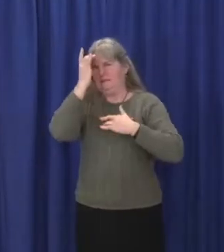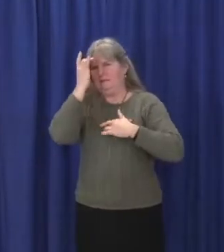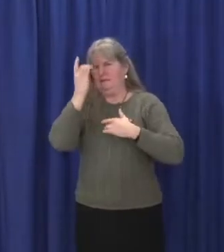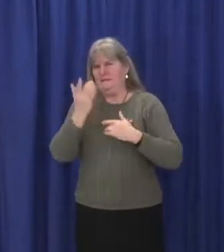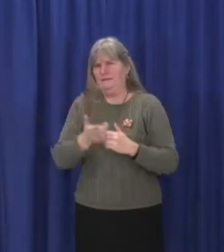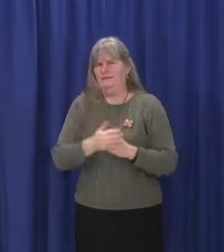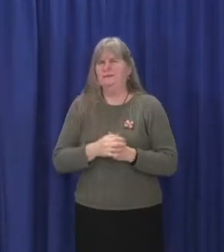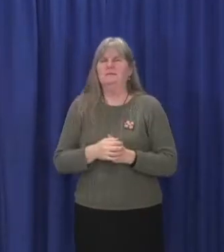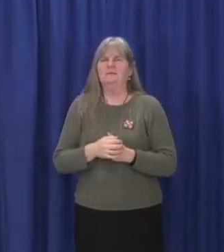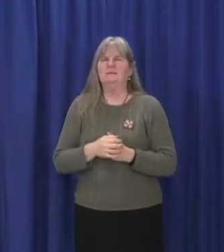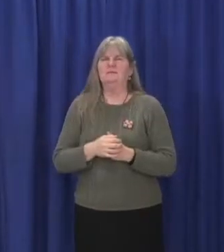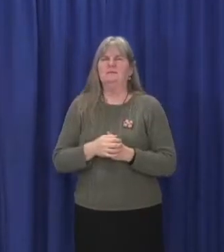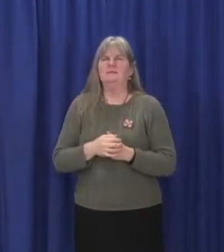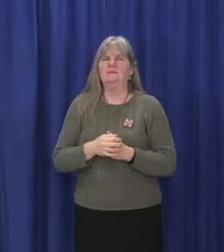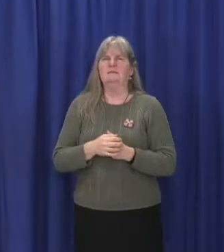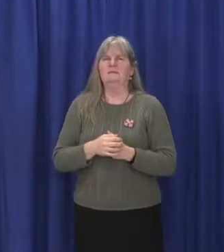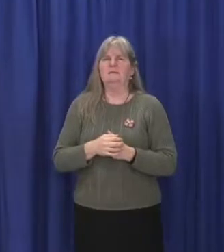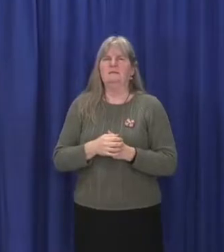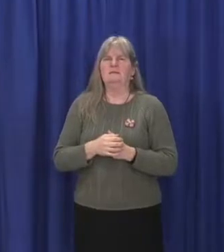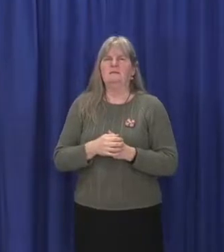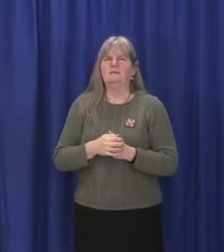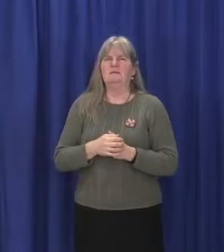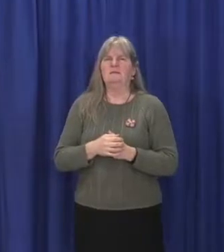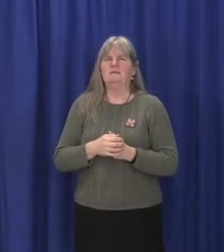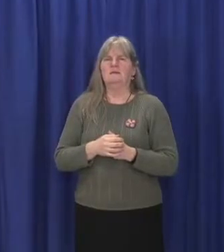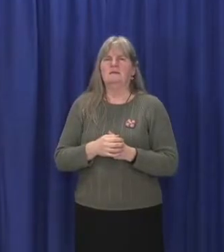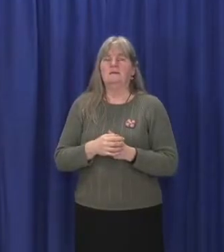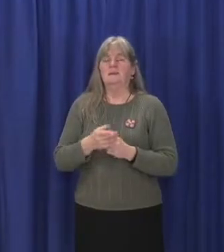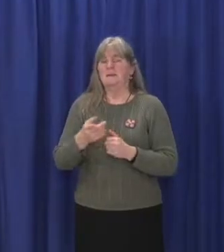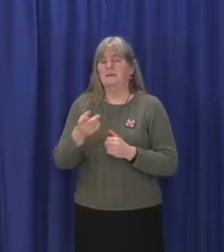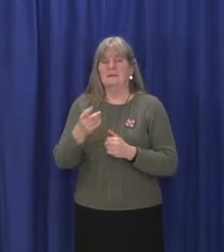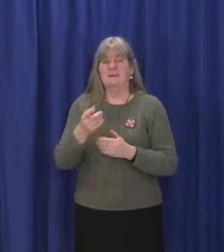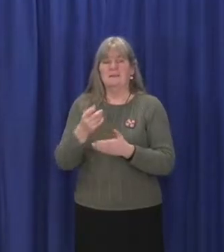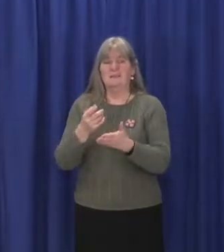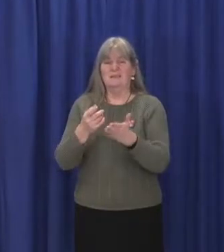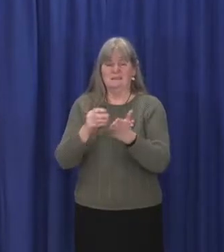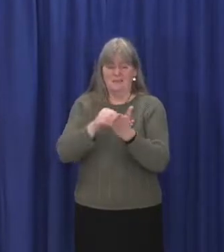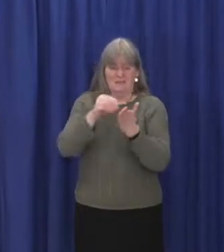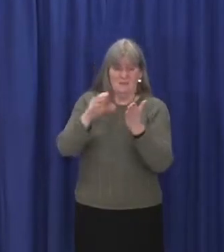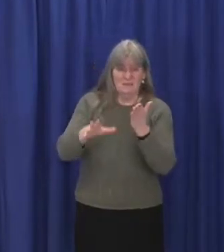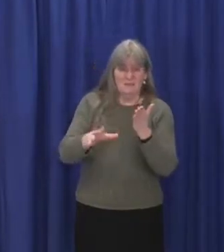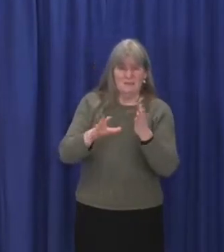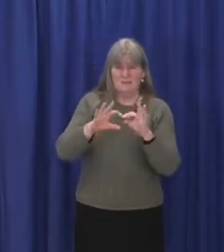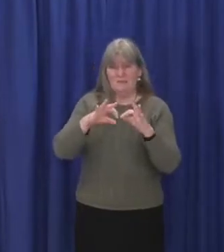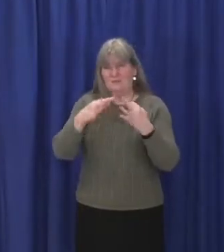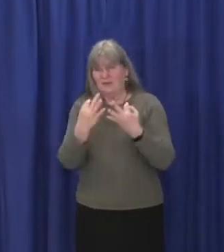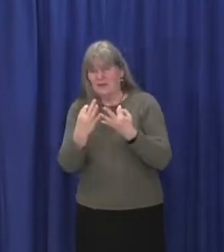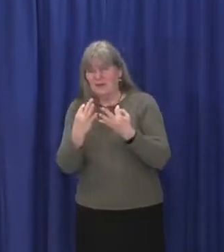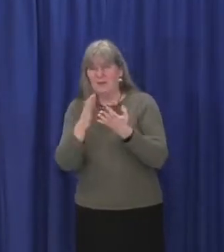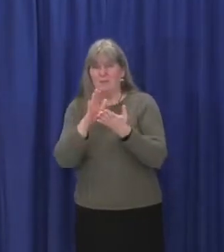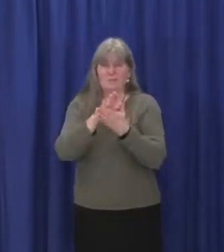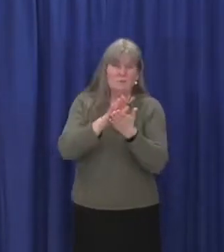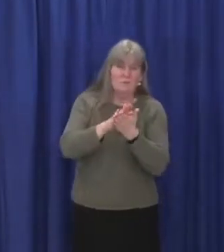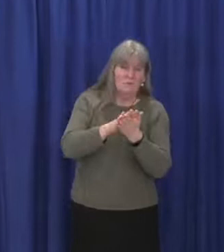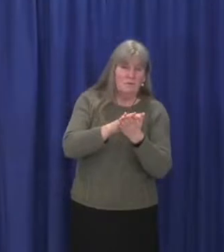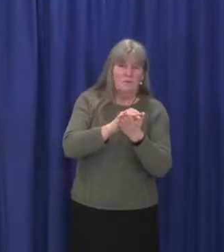We-- we know all of this hasn't been easy on students, families, and school staff, school bus drivers,